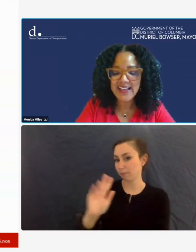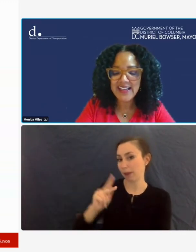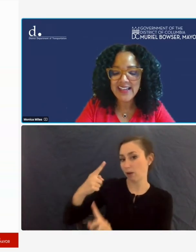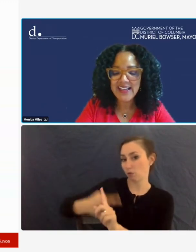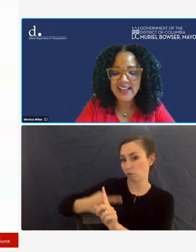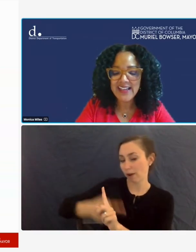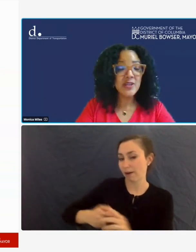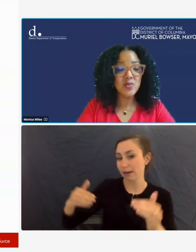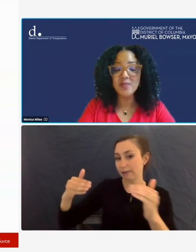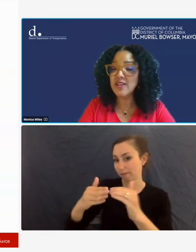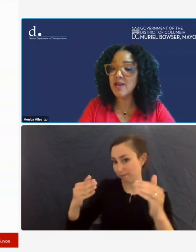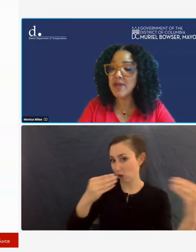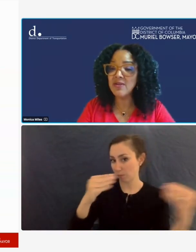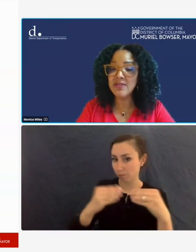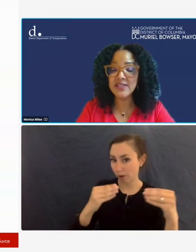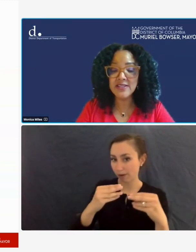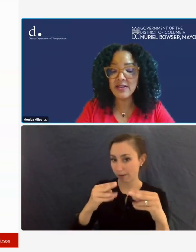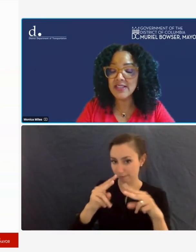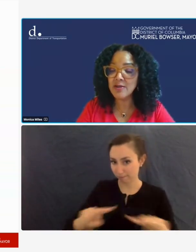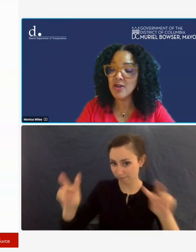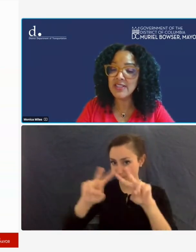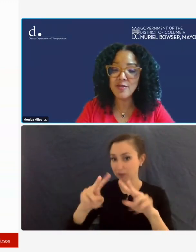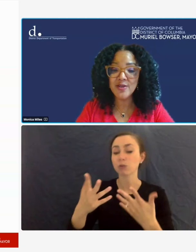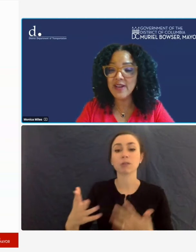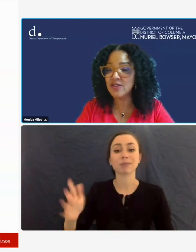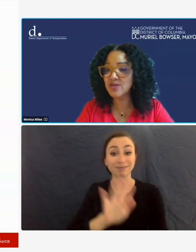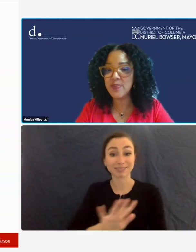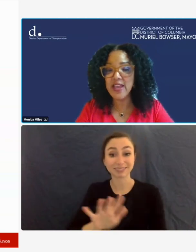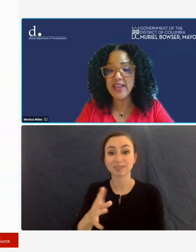and so it would be the amount this you know the same cost that everybody around you is paying you